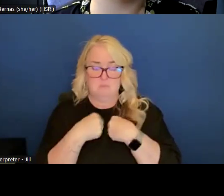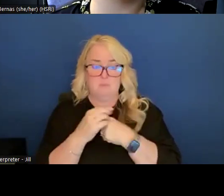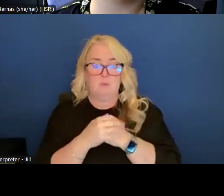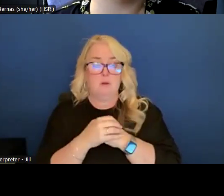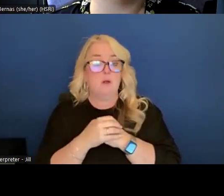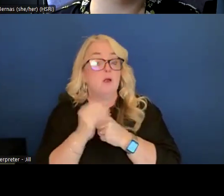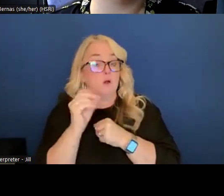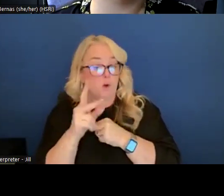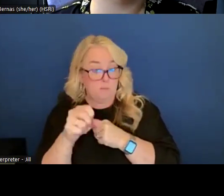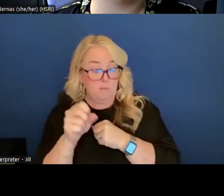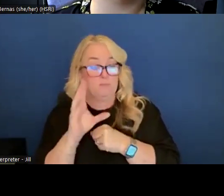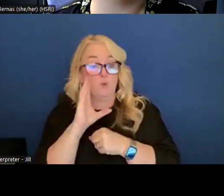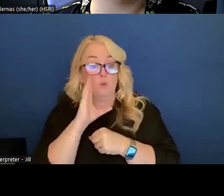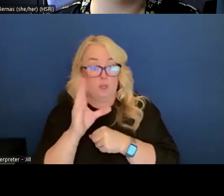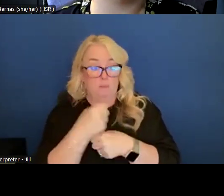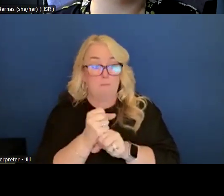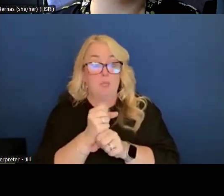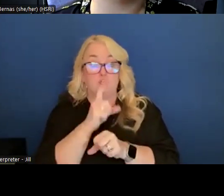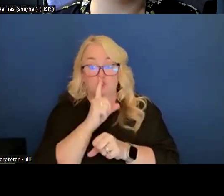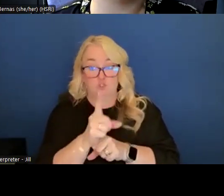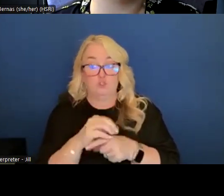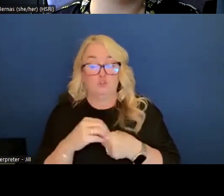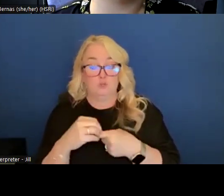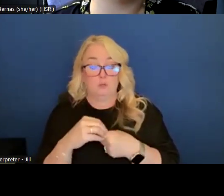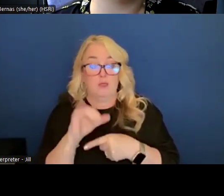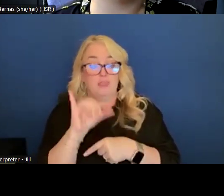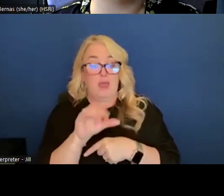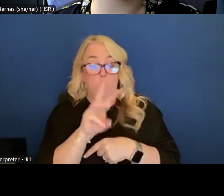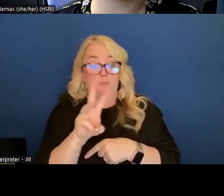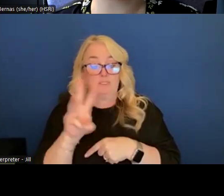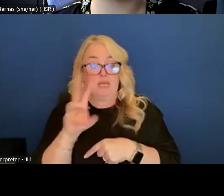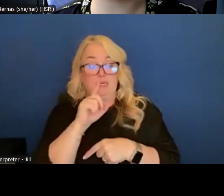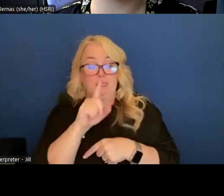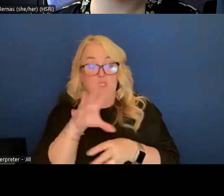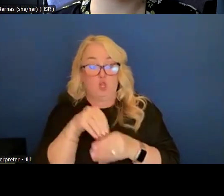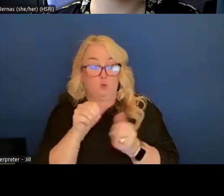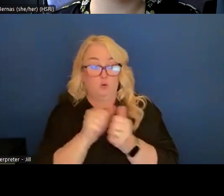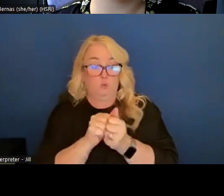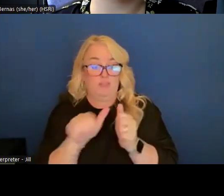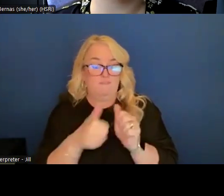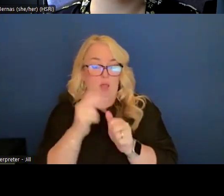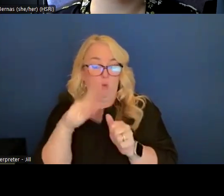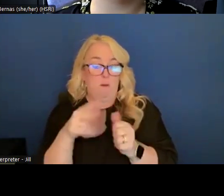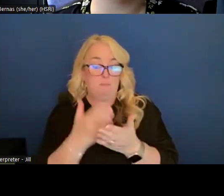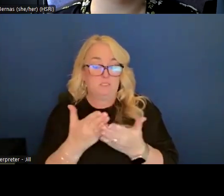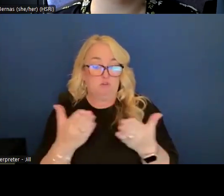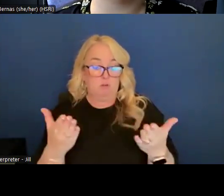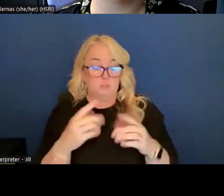Elizabeth Edwards: Yep, and we can make sure that this website is included in the follow-up materials. But I always, I have